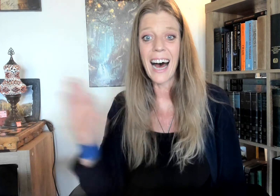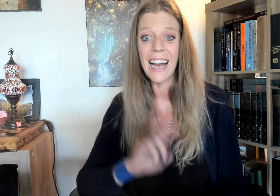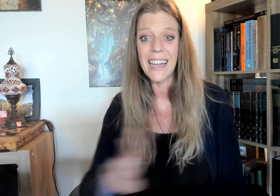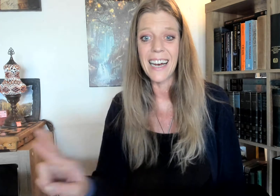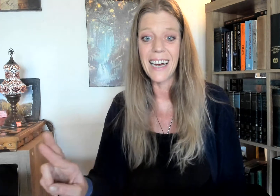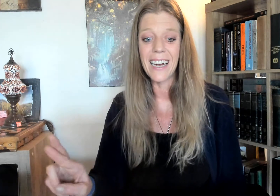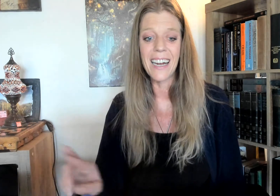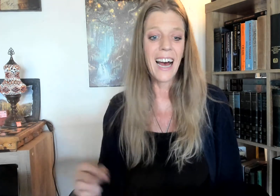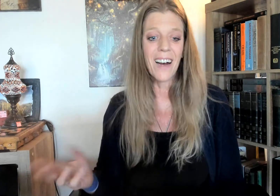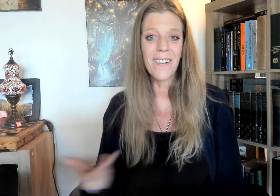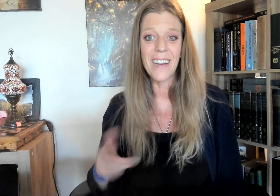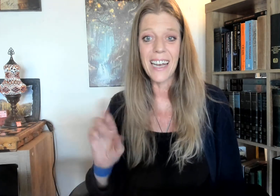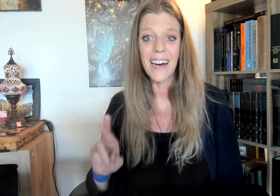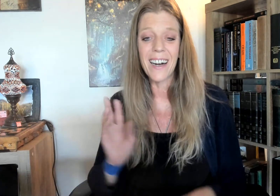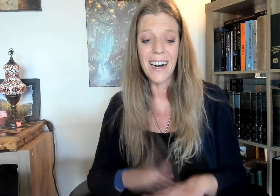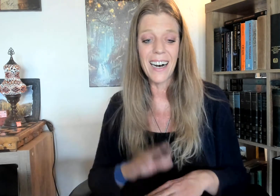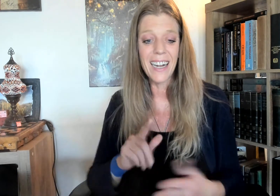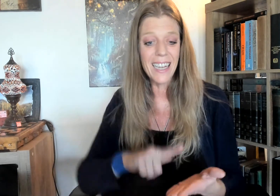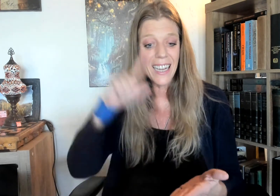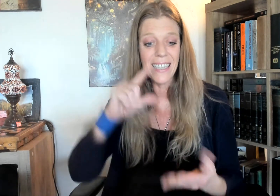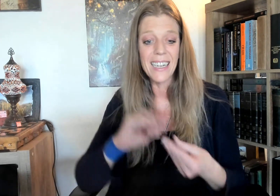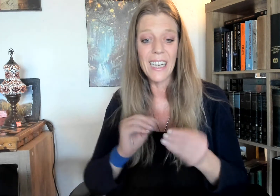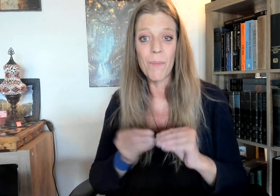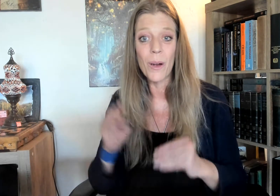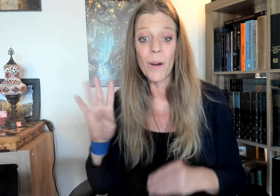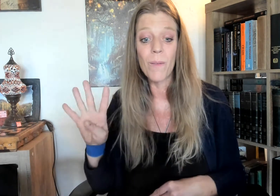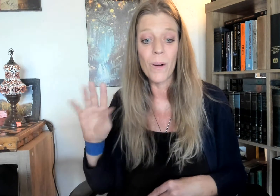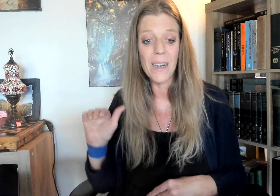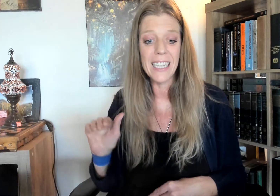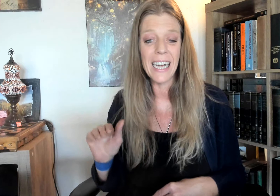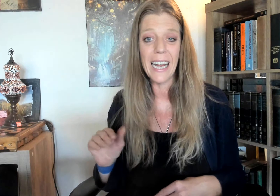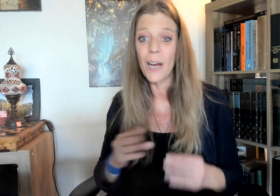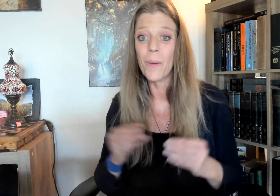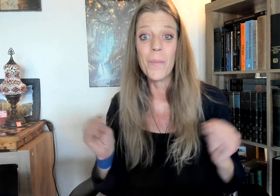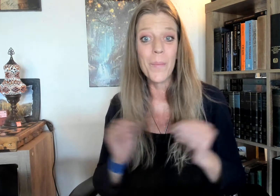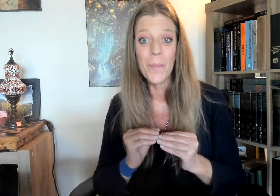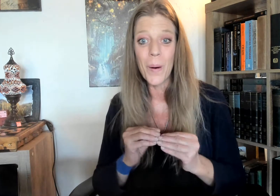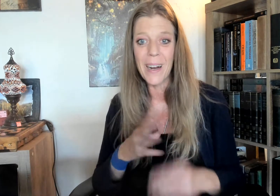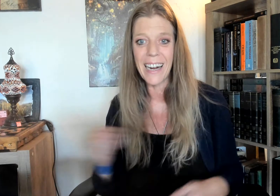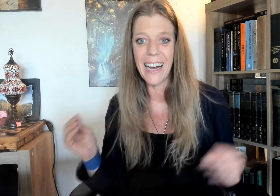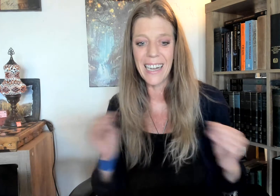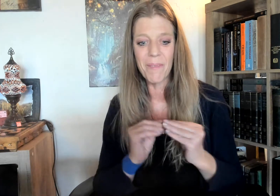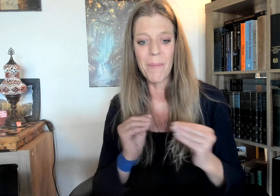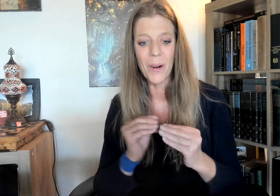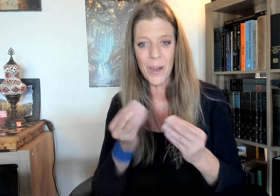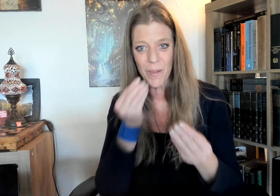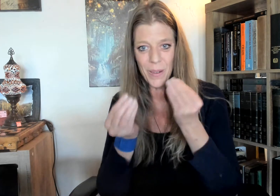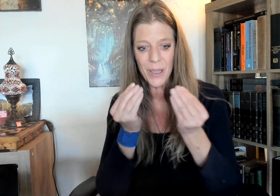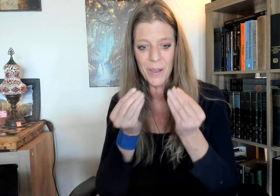Hi there. We are on Lesson #14 - MORE AND MORE FOOD.